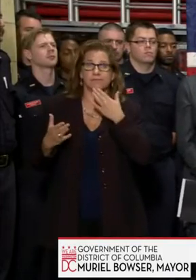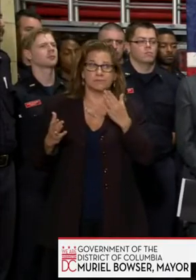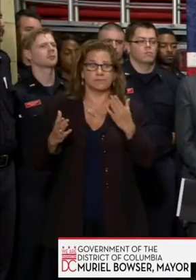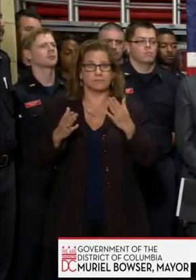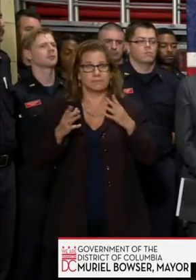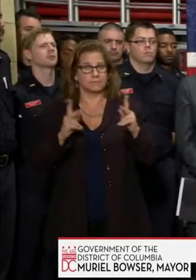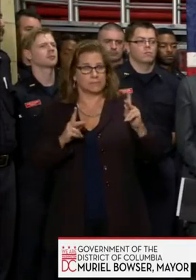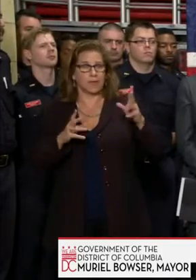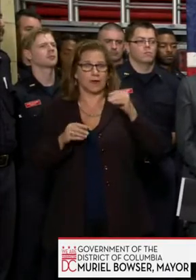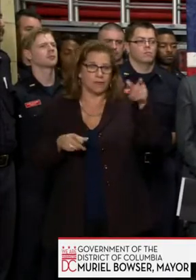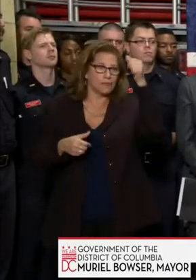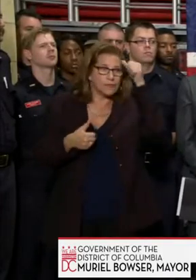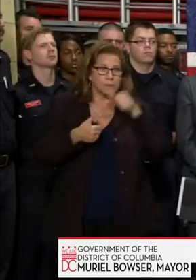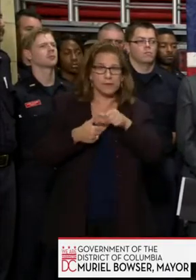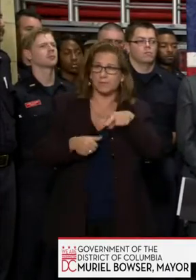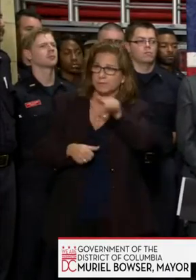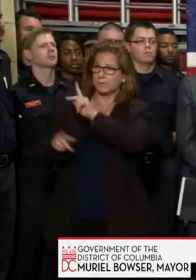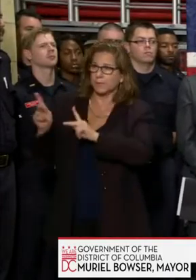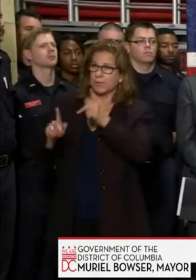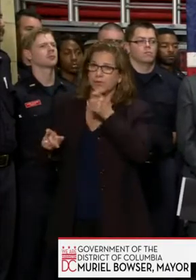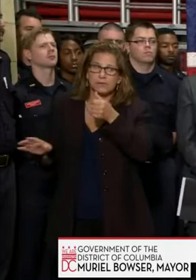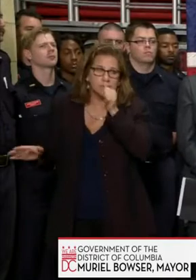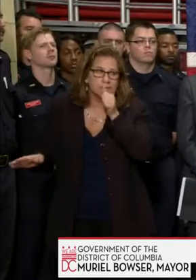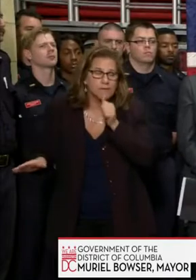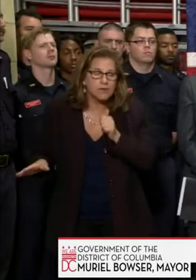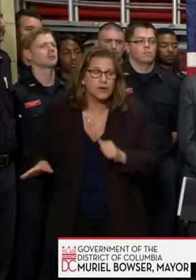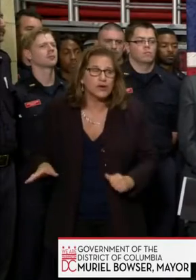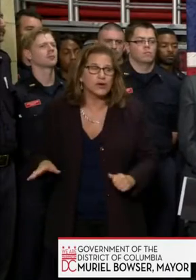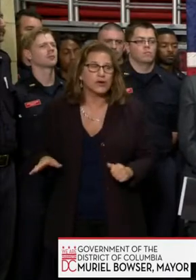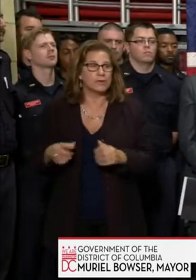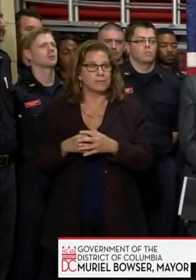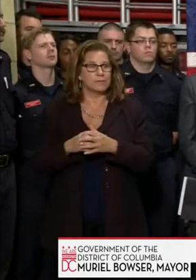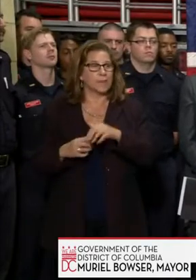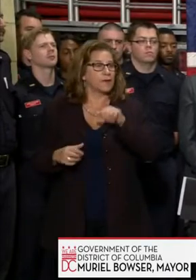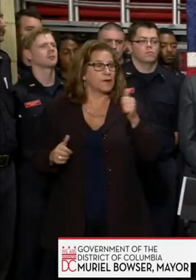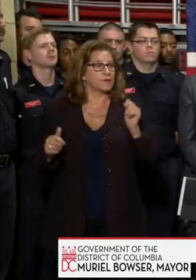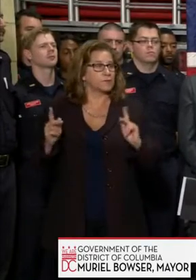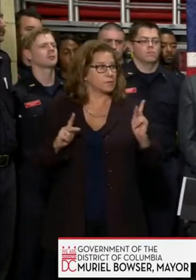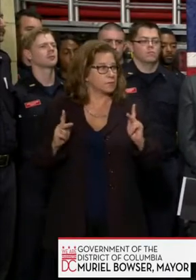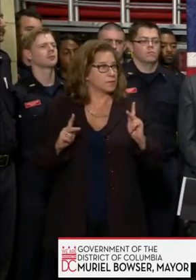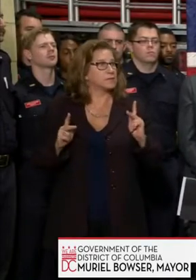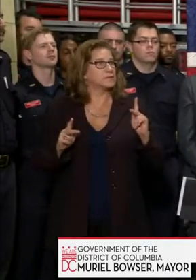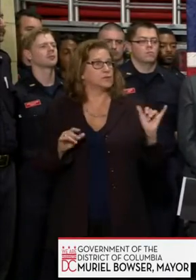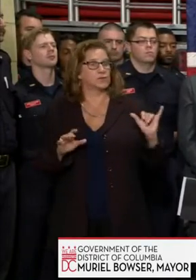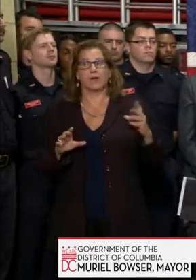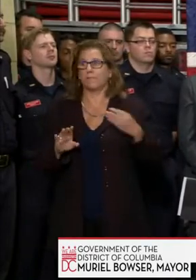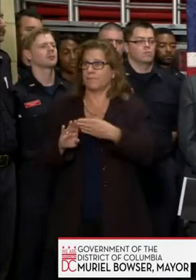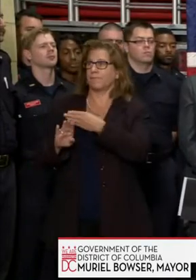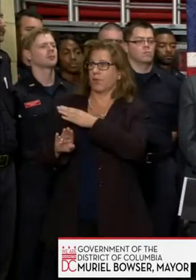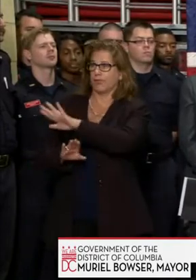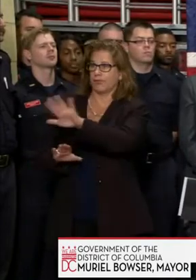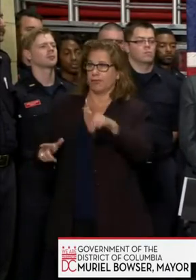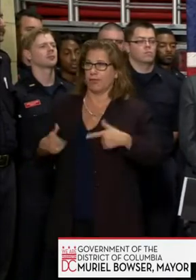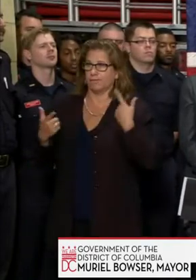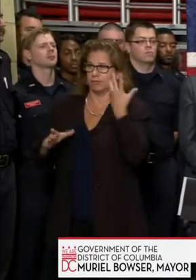CONSIDERING THE WELL-BEING OF OTHERS BEFORE THEIR OWN. WHEREAS NATIONALLY THOUSANDS OF FIRST RESPONDERS HAVE SUFFERED